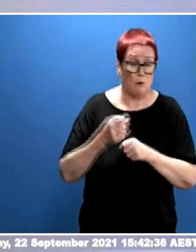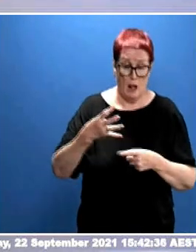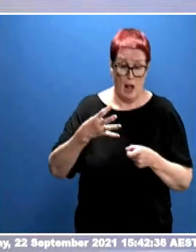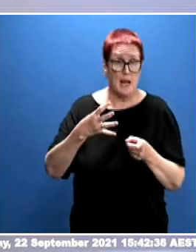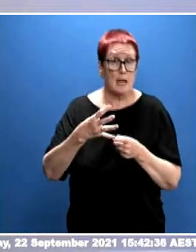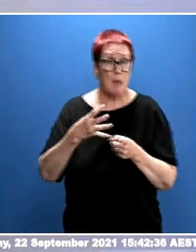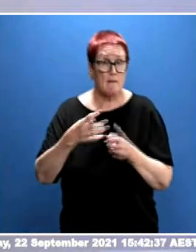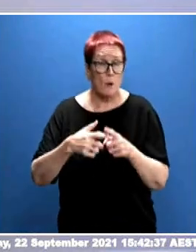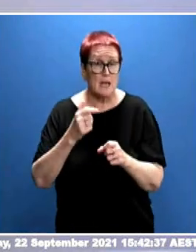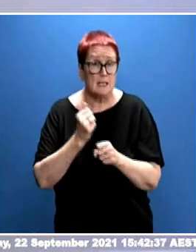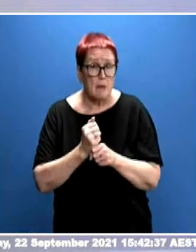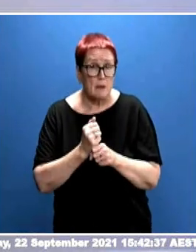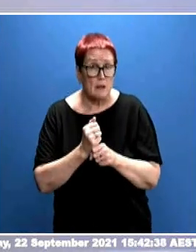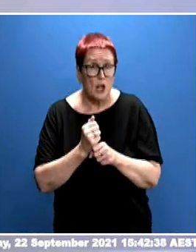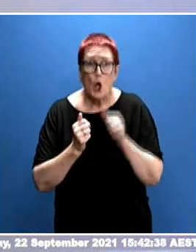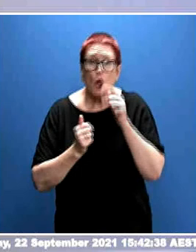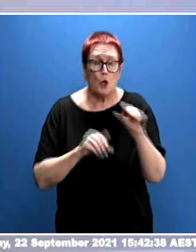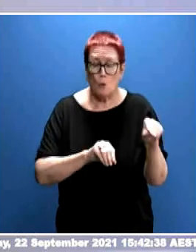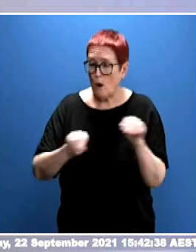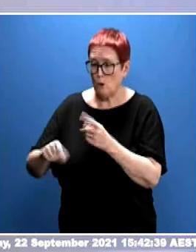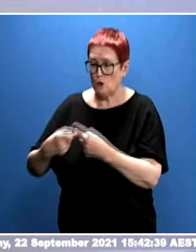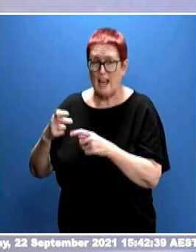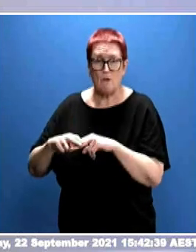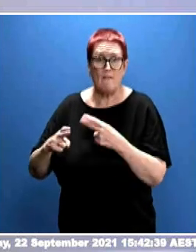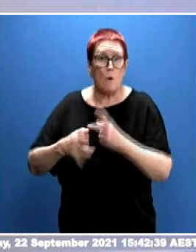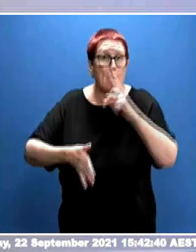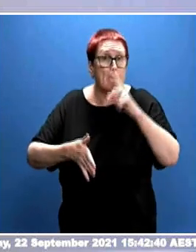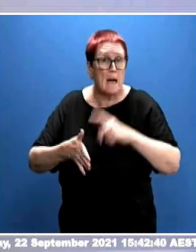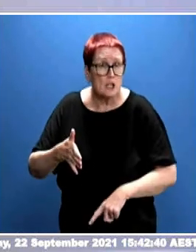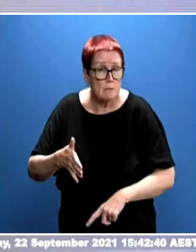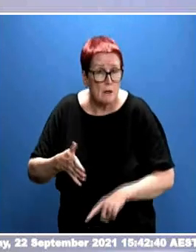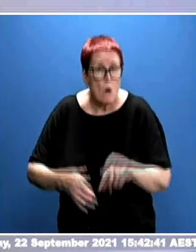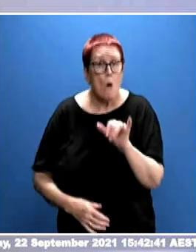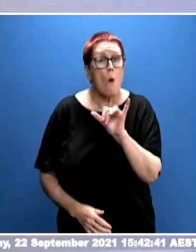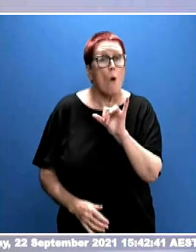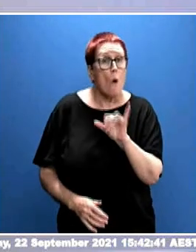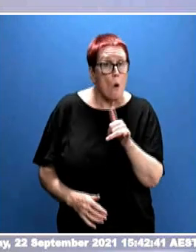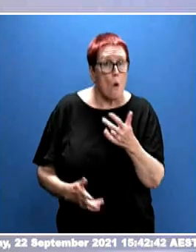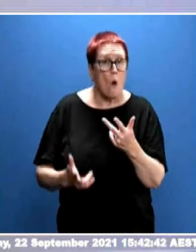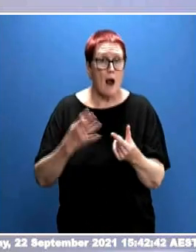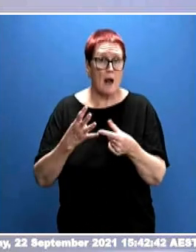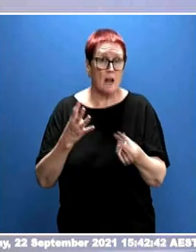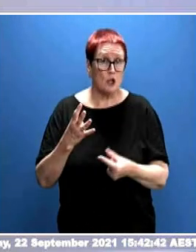For punitive purposes or as an alternative option for children remanded in custody.